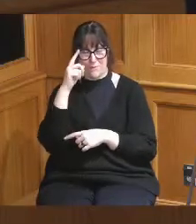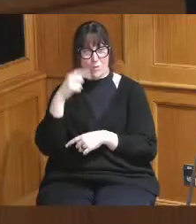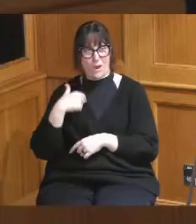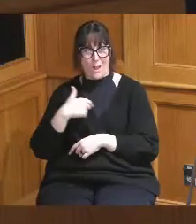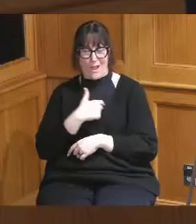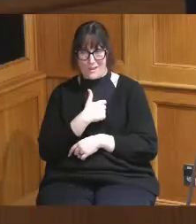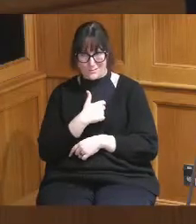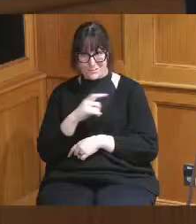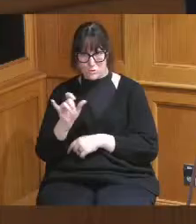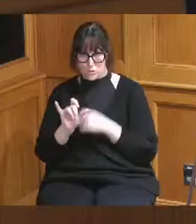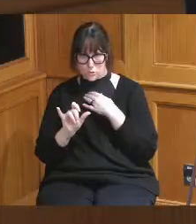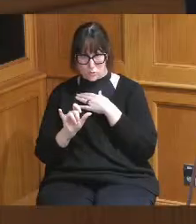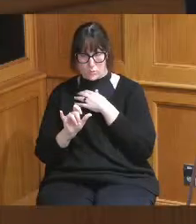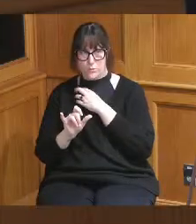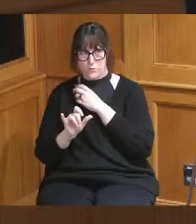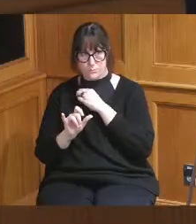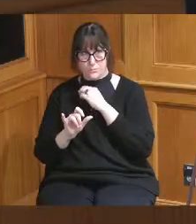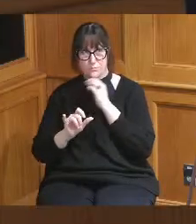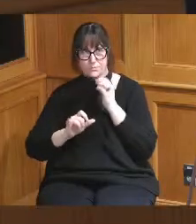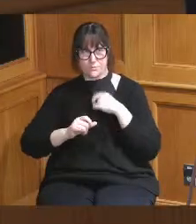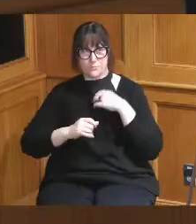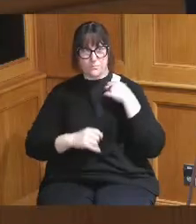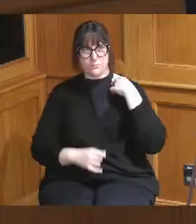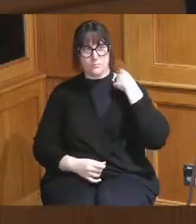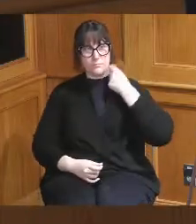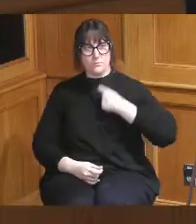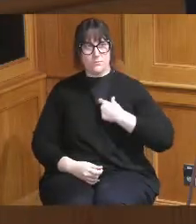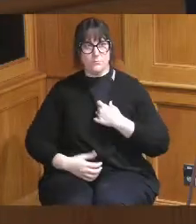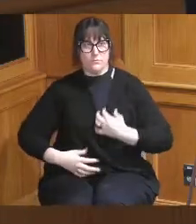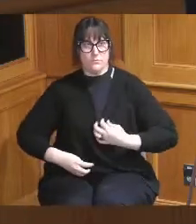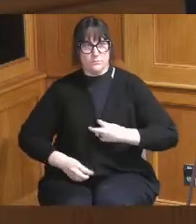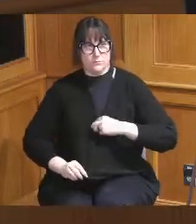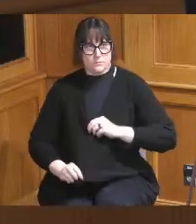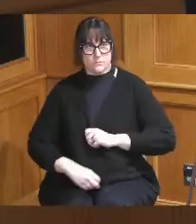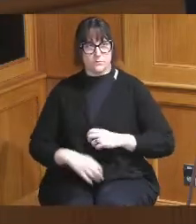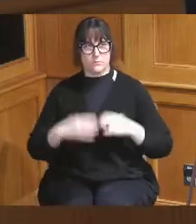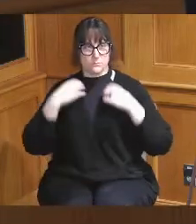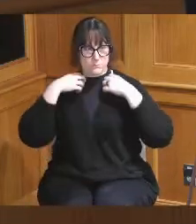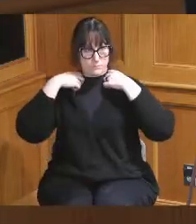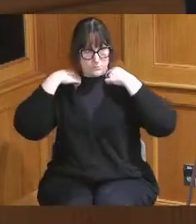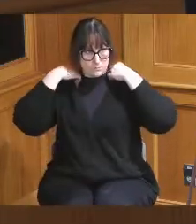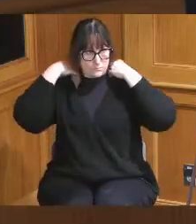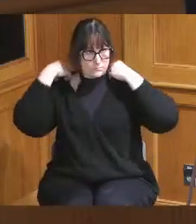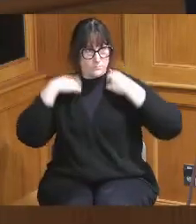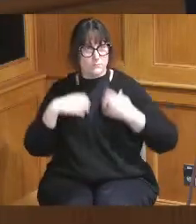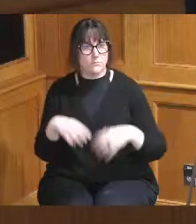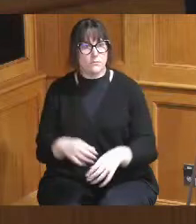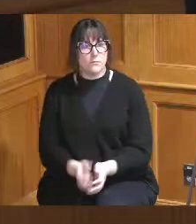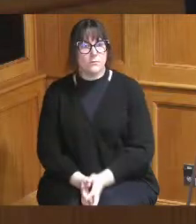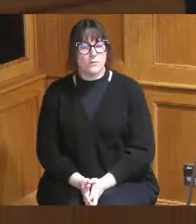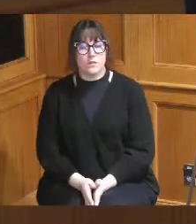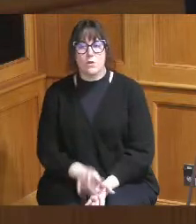to move on tiny homes so I just throw that out there as as learn really add one thing from your